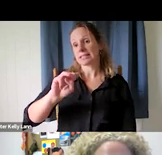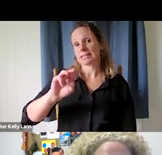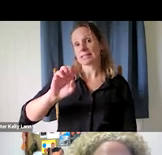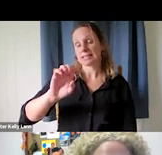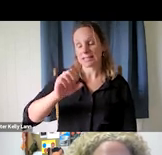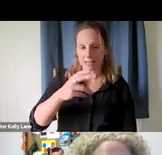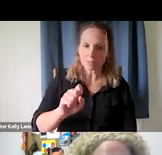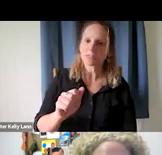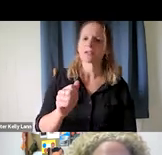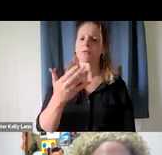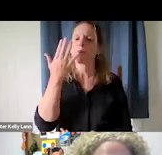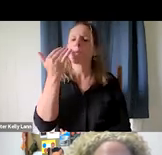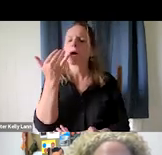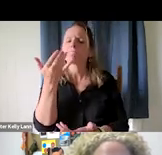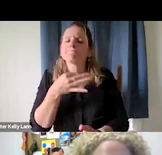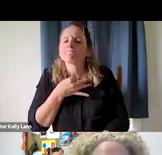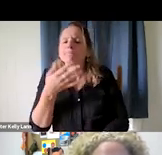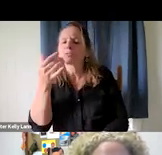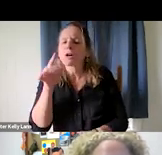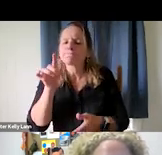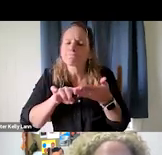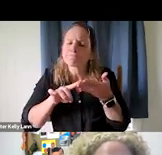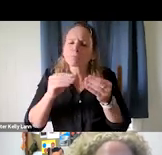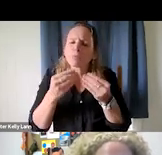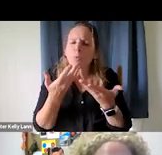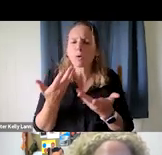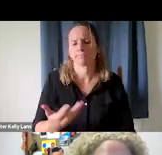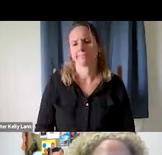what made you dig a little bit deeper and include some research?